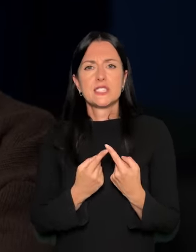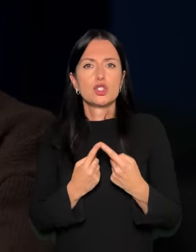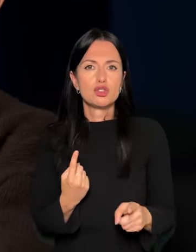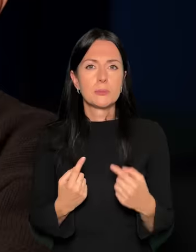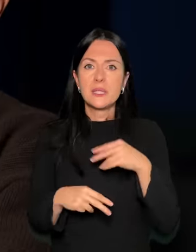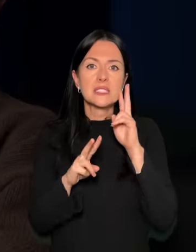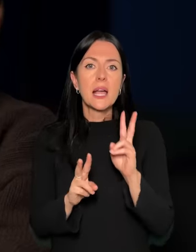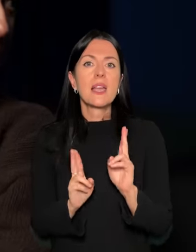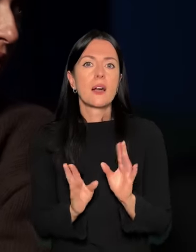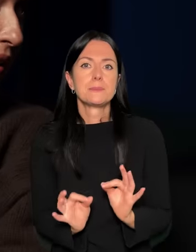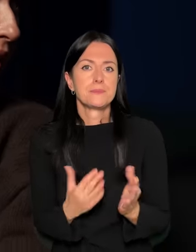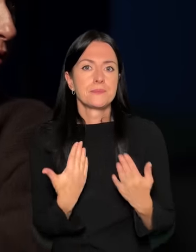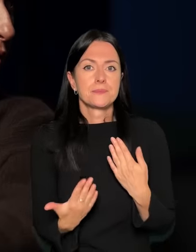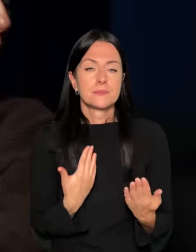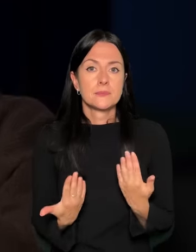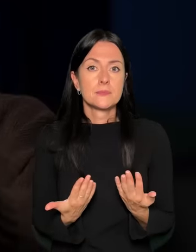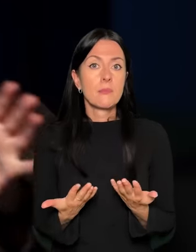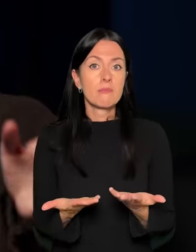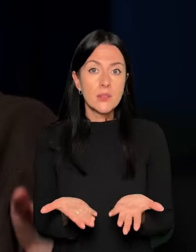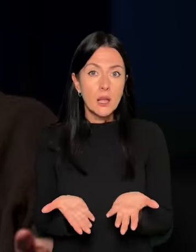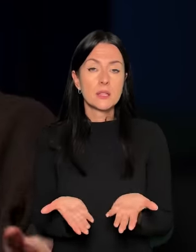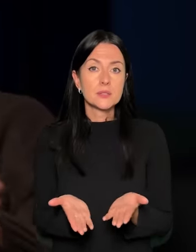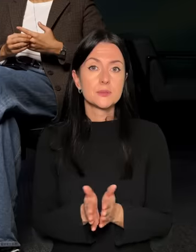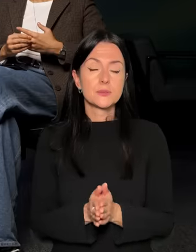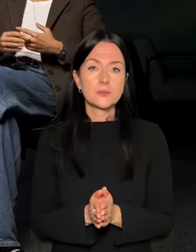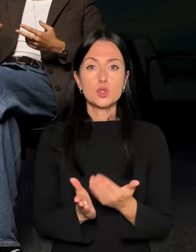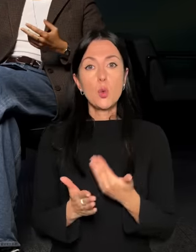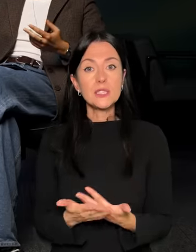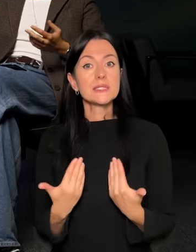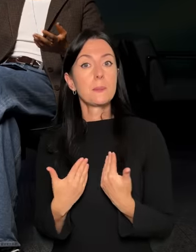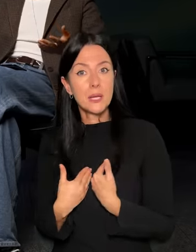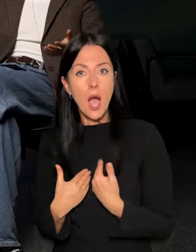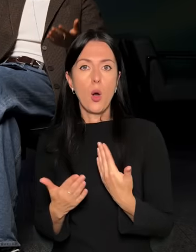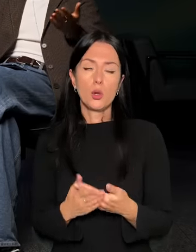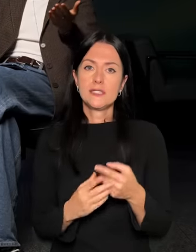We didn't know how to relate to them, but we were.. Here we are, and there are other people.